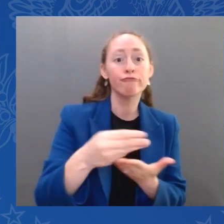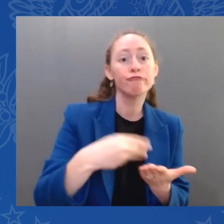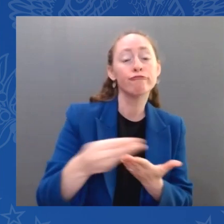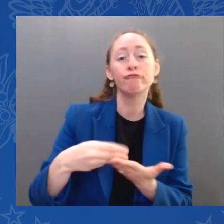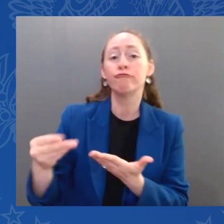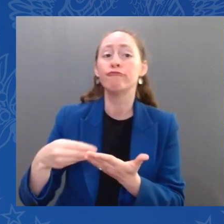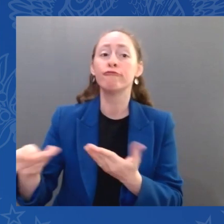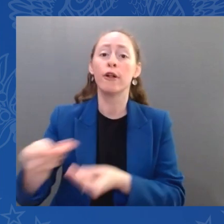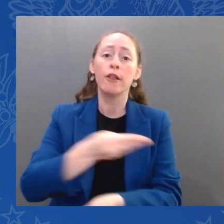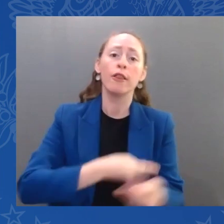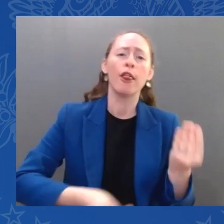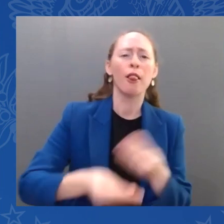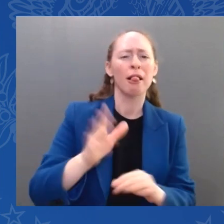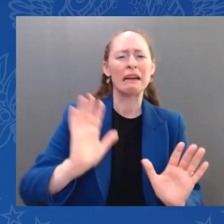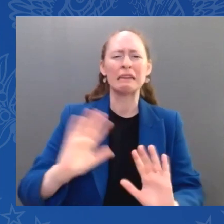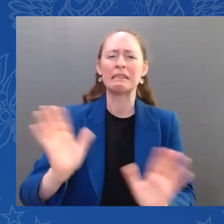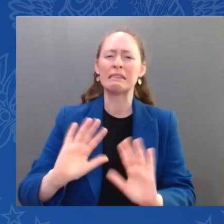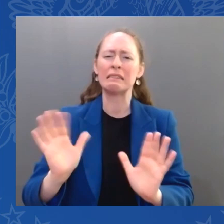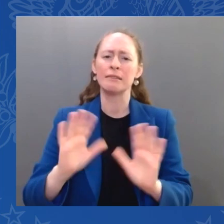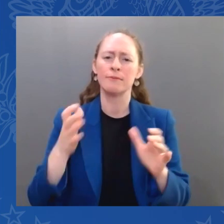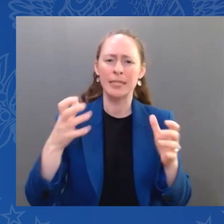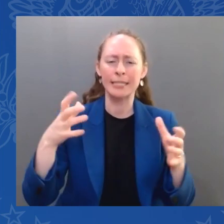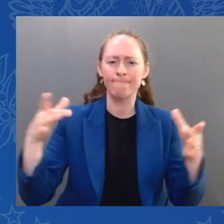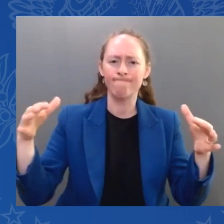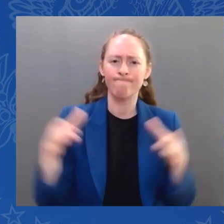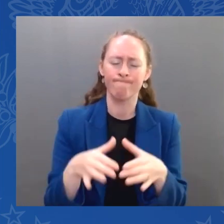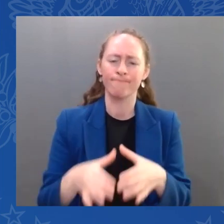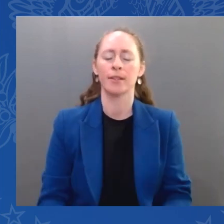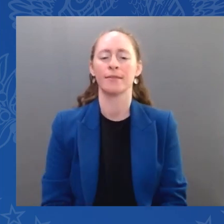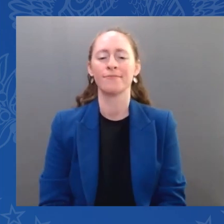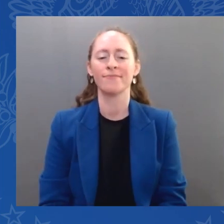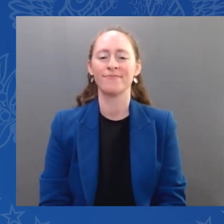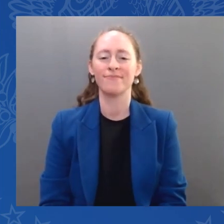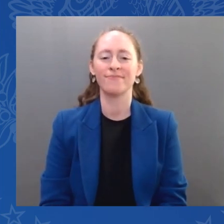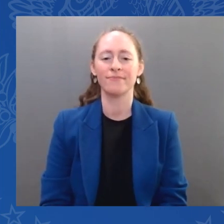we supported various pieces of legislation to address this crisis.